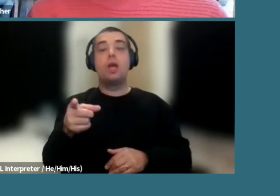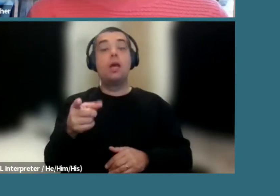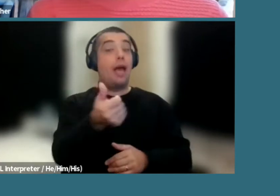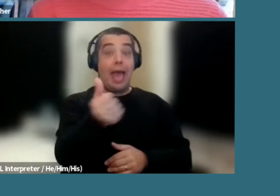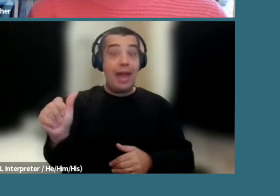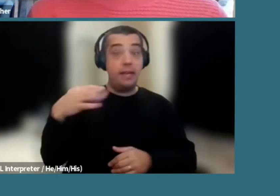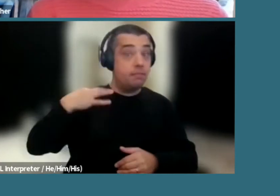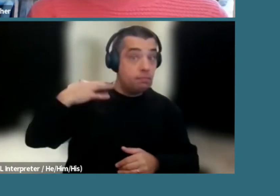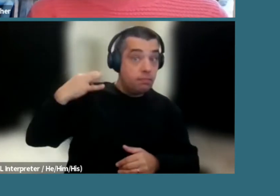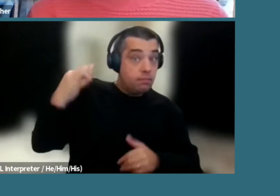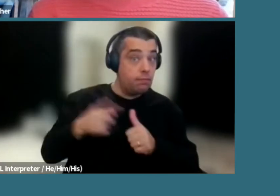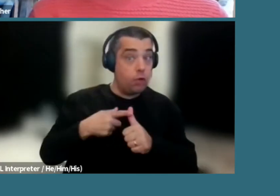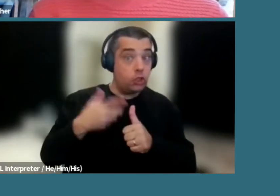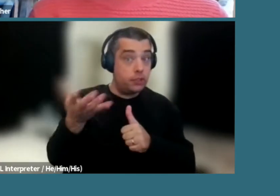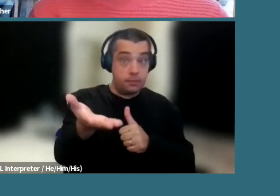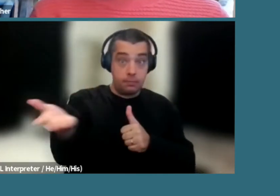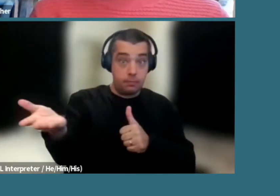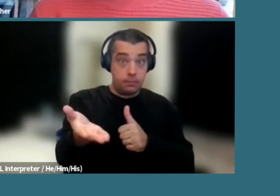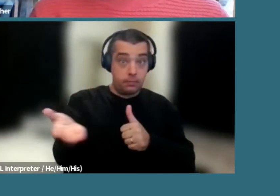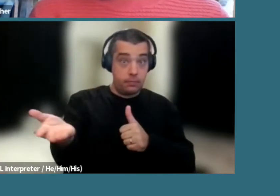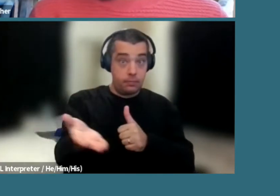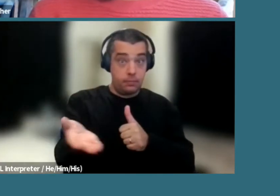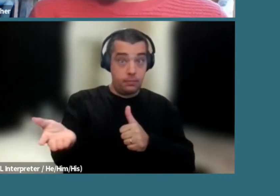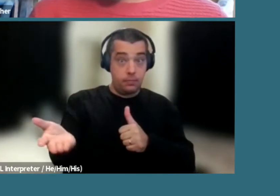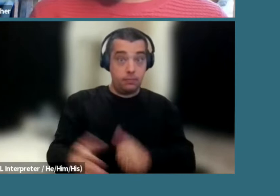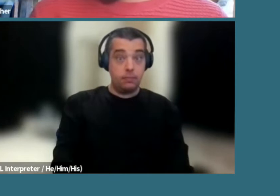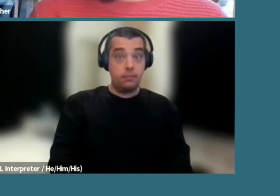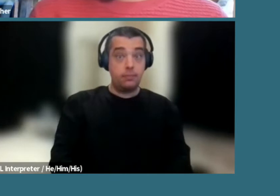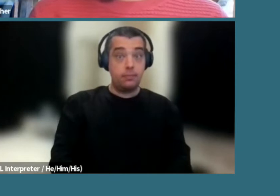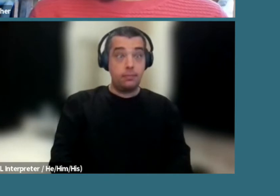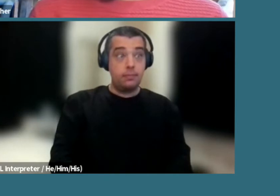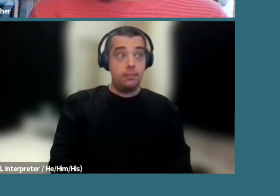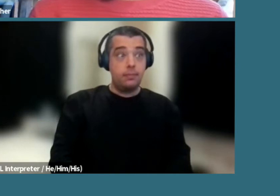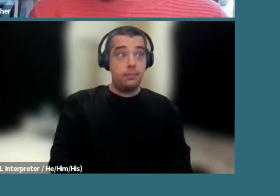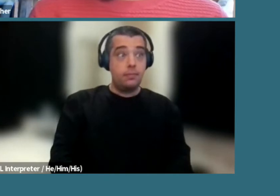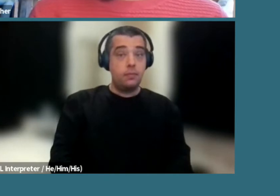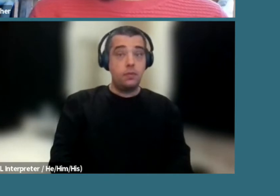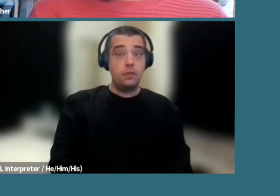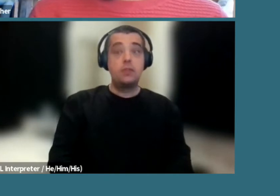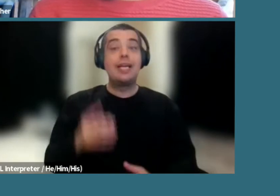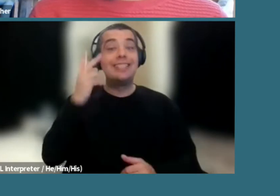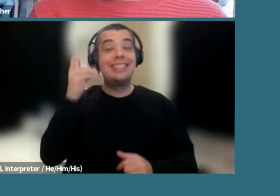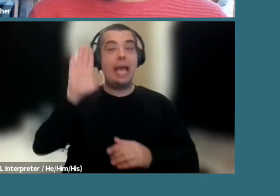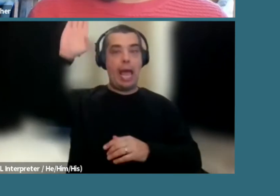to read their first list of now I see a hand up from Sam.